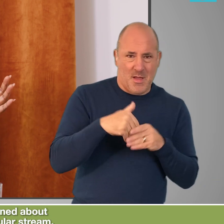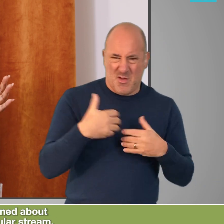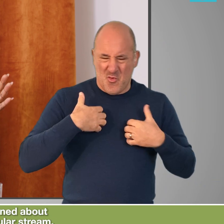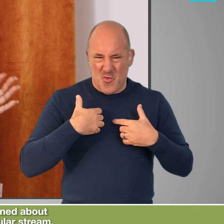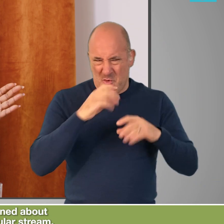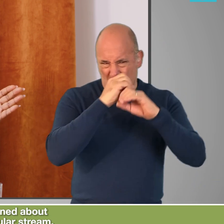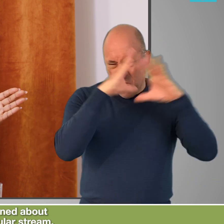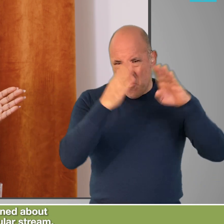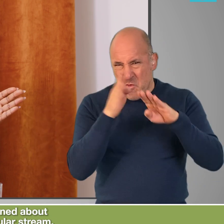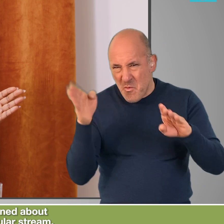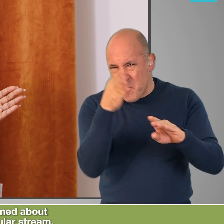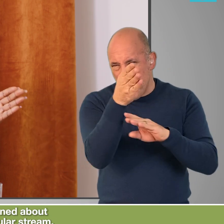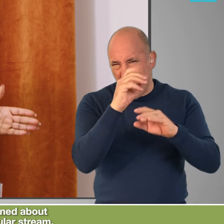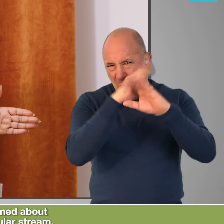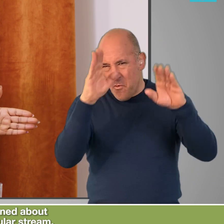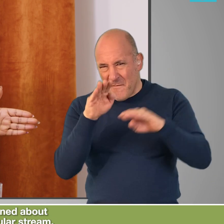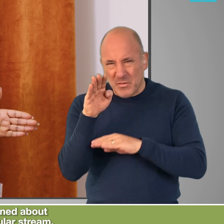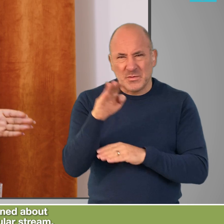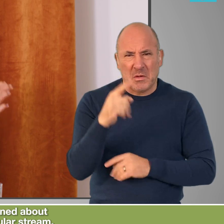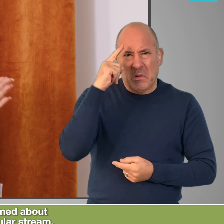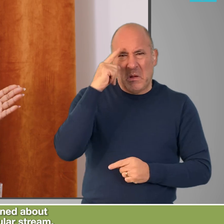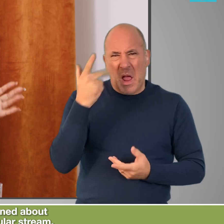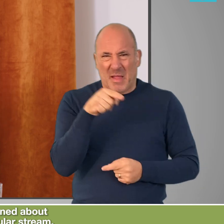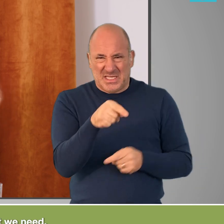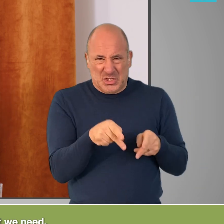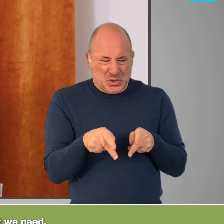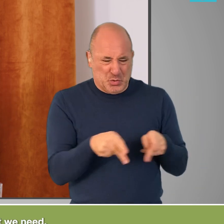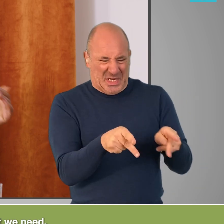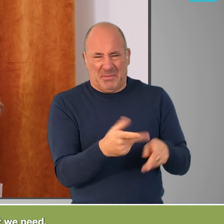they're less concerned about whether it's a particular stream, it's just this is what we need.